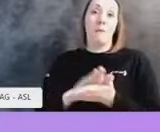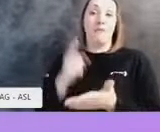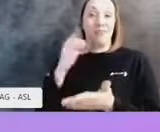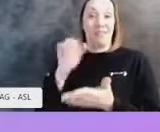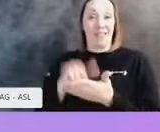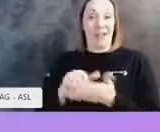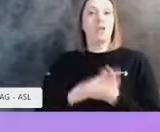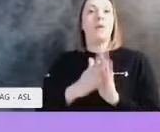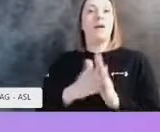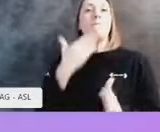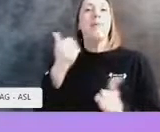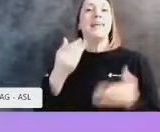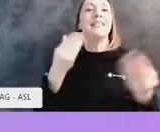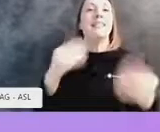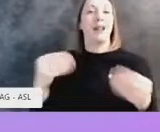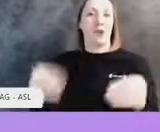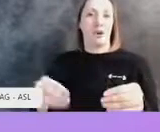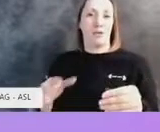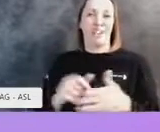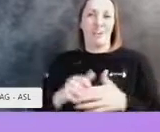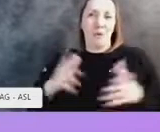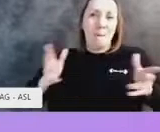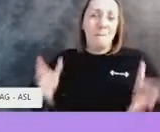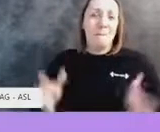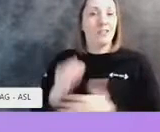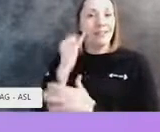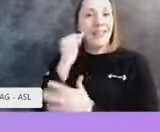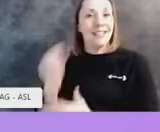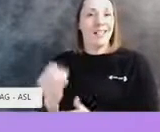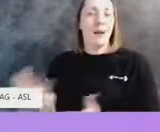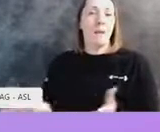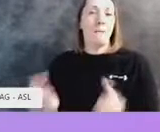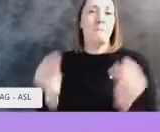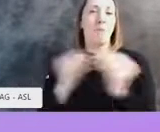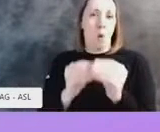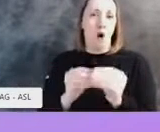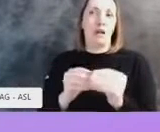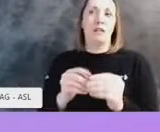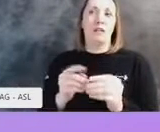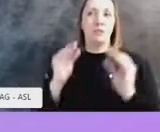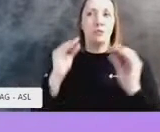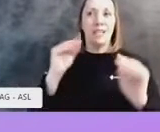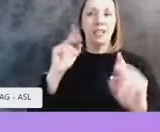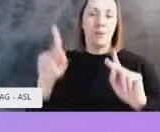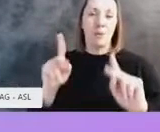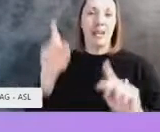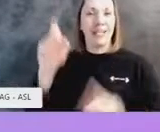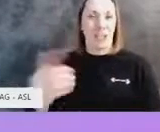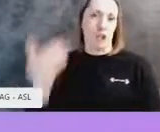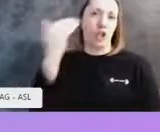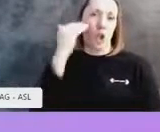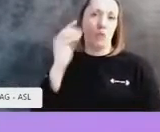if you do, then you're contributing to making it a best seller which push this would help idea further and